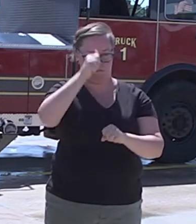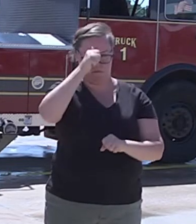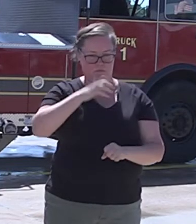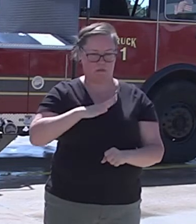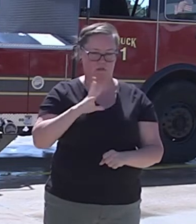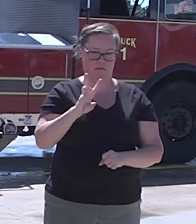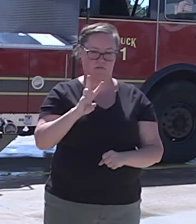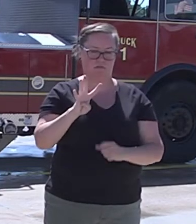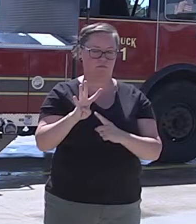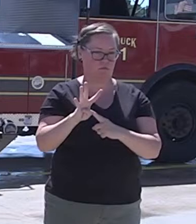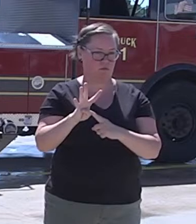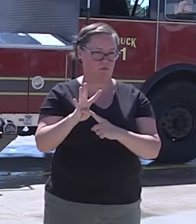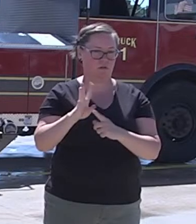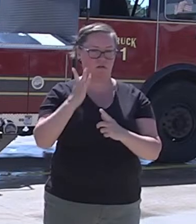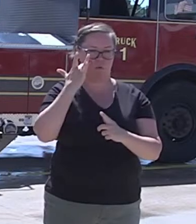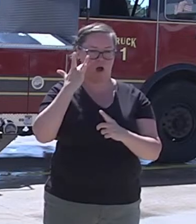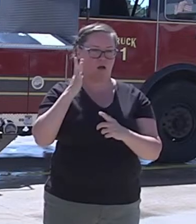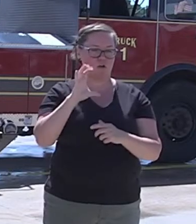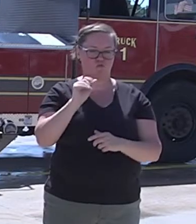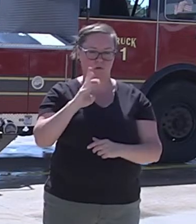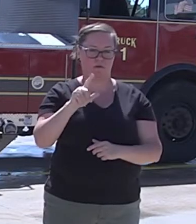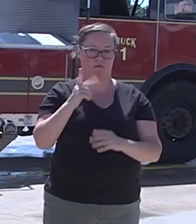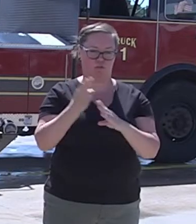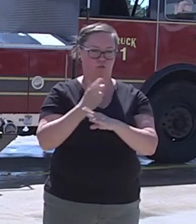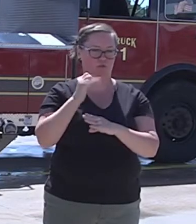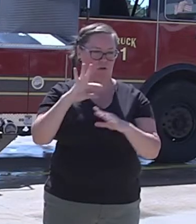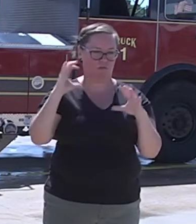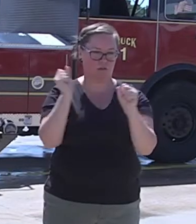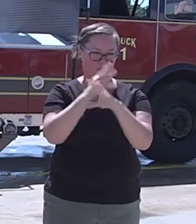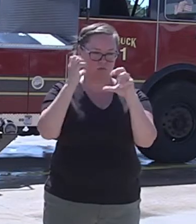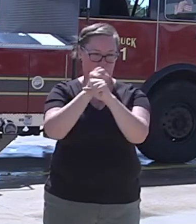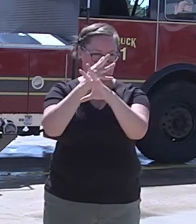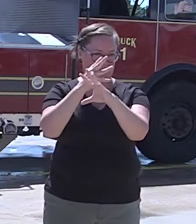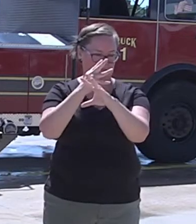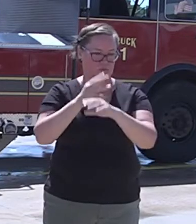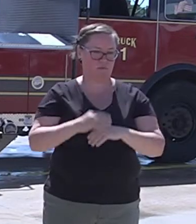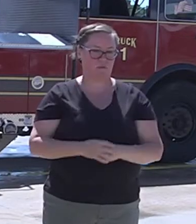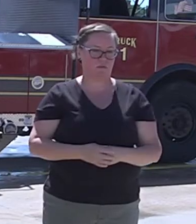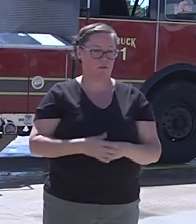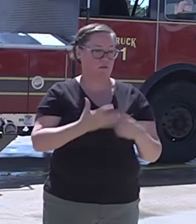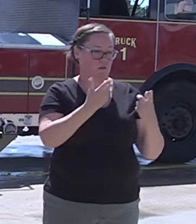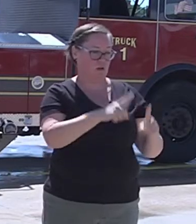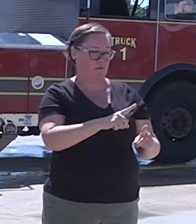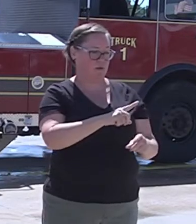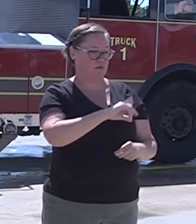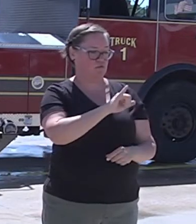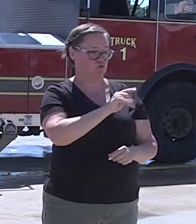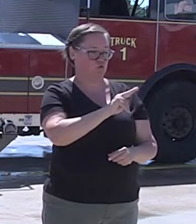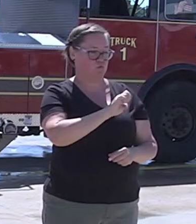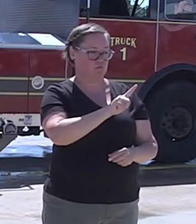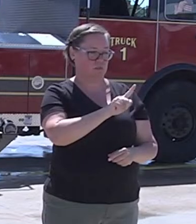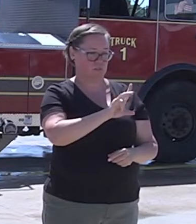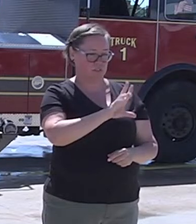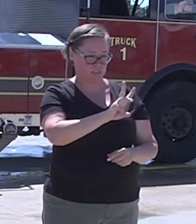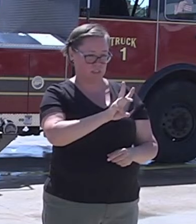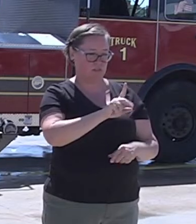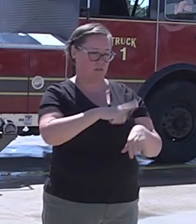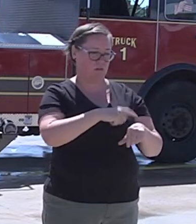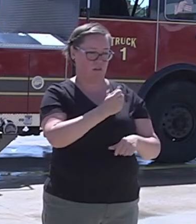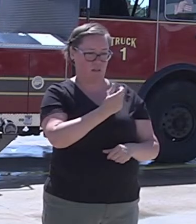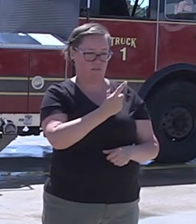criminal use of explosives at approximately 11 a.m. on June 26 2024 officials with the